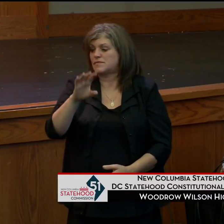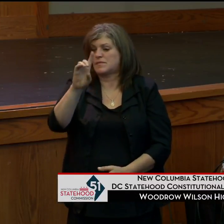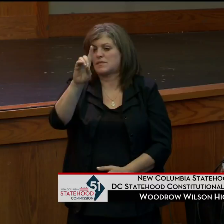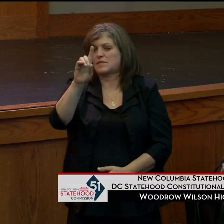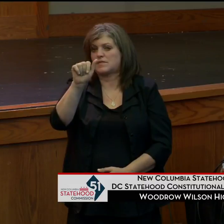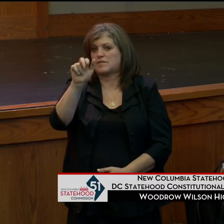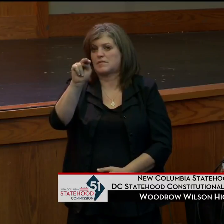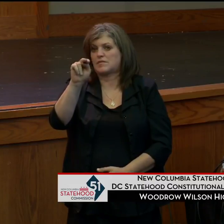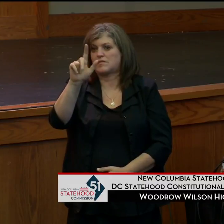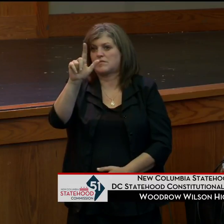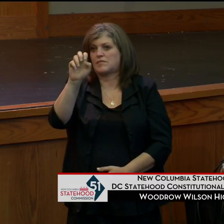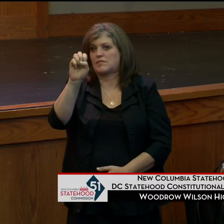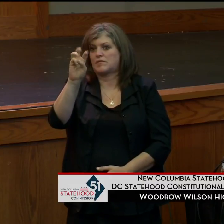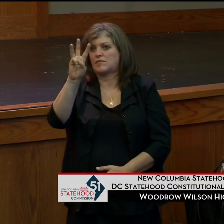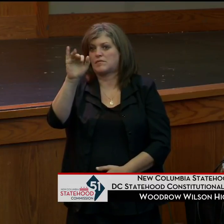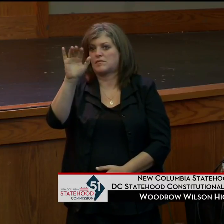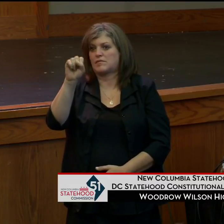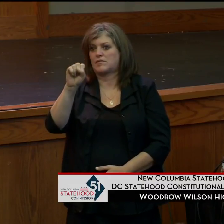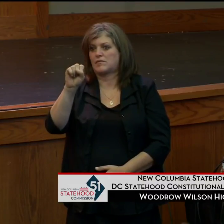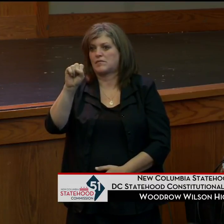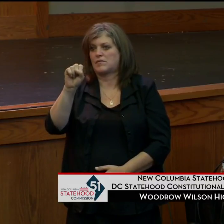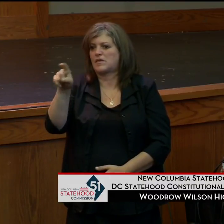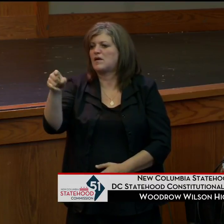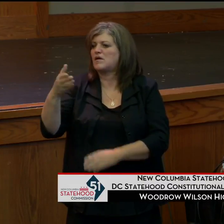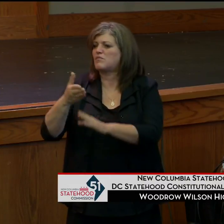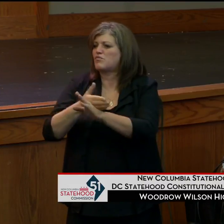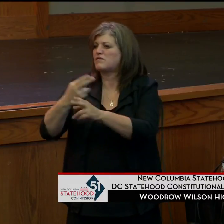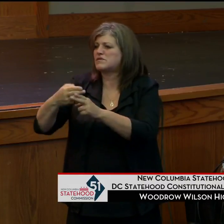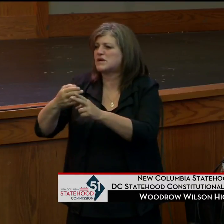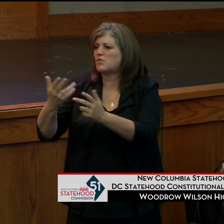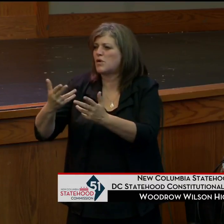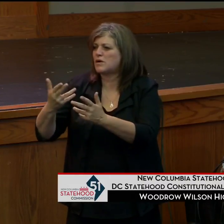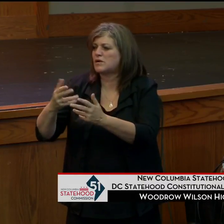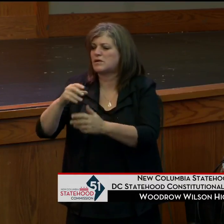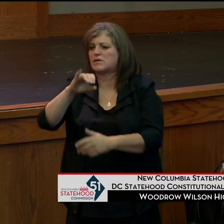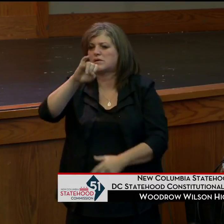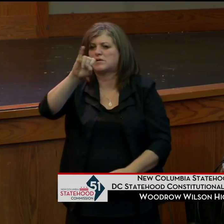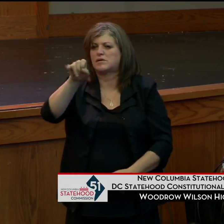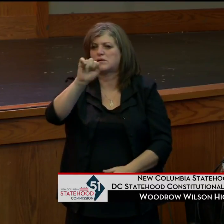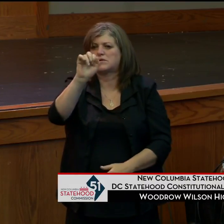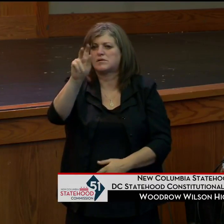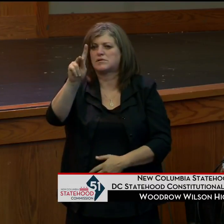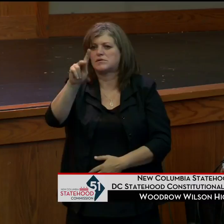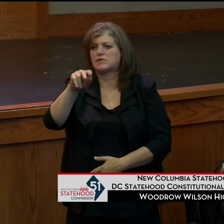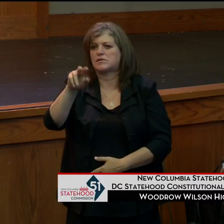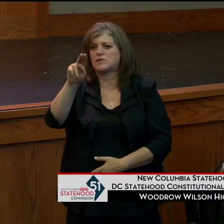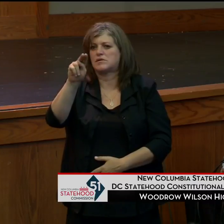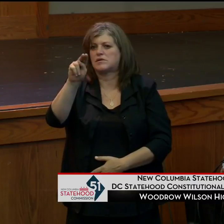IS JACK NIJAN HERE?